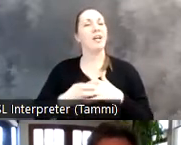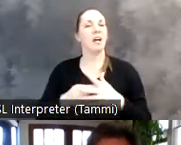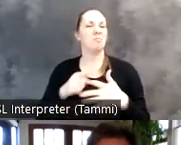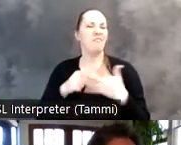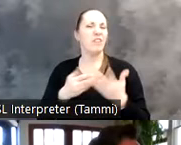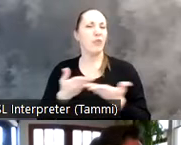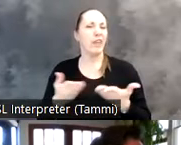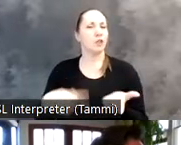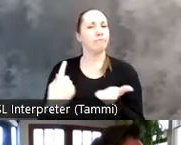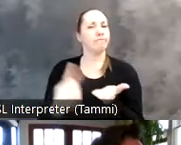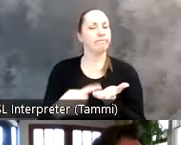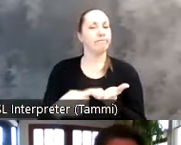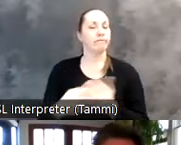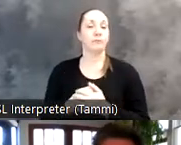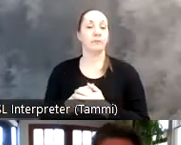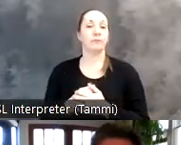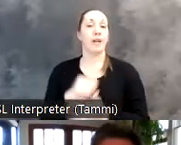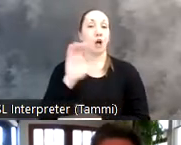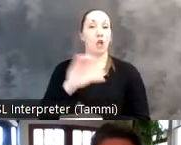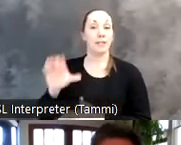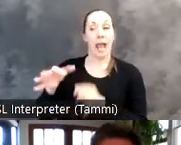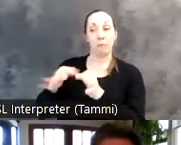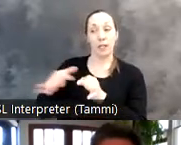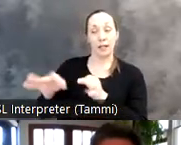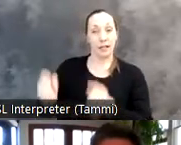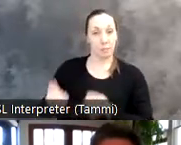's theme is neuroethics and disability rights. Before we begin, we have